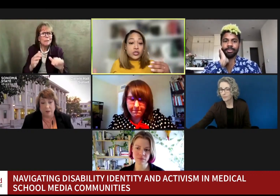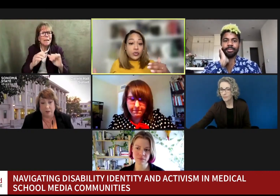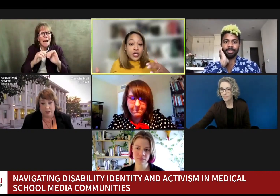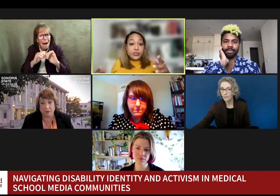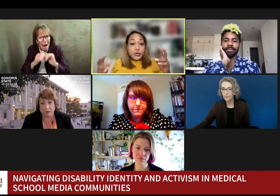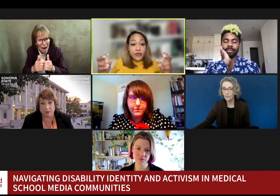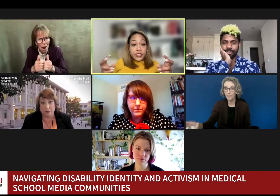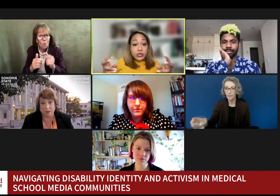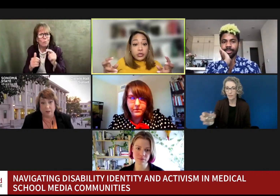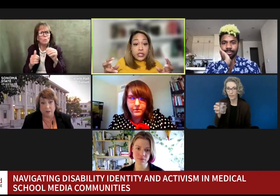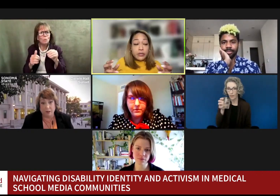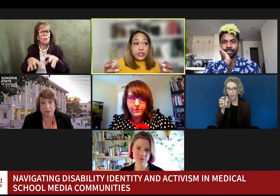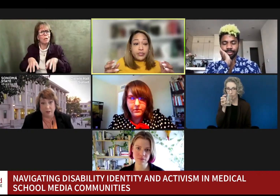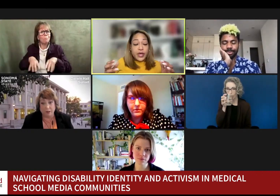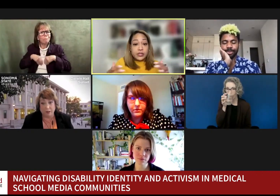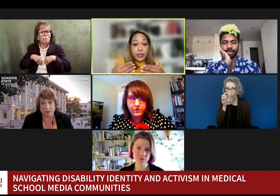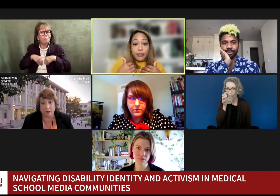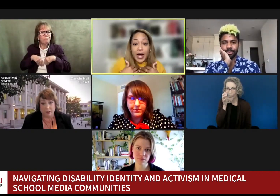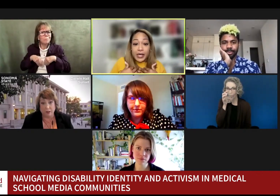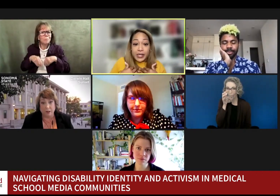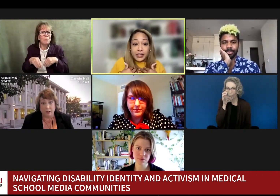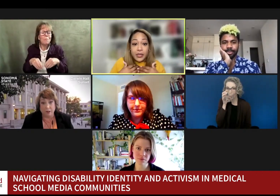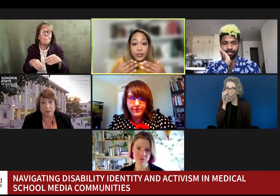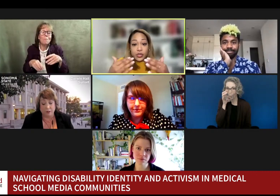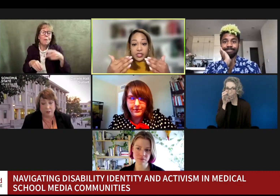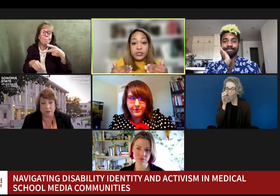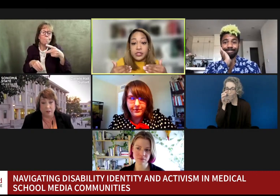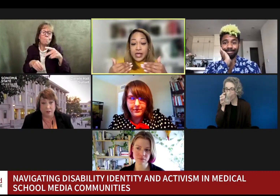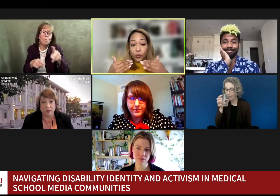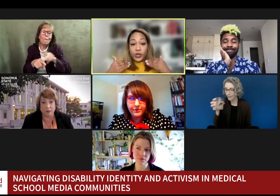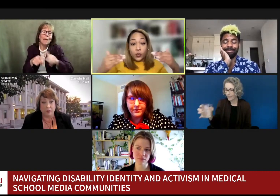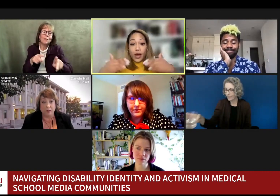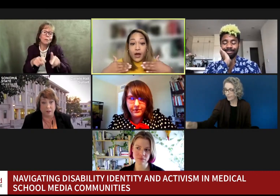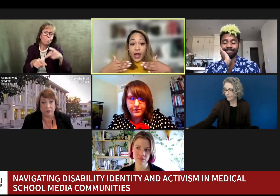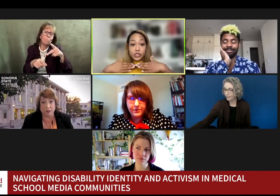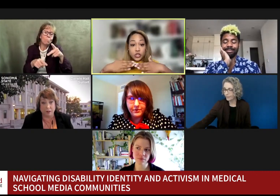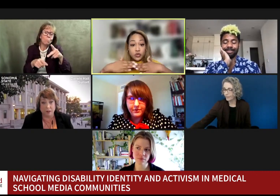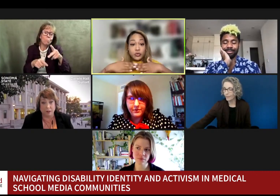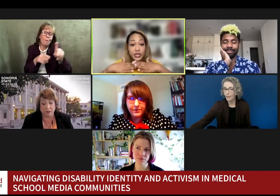So because professionalism is based on the bias and the perceptions that we